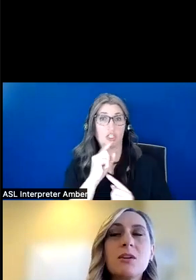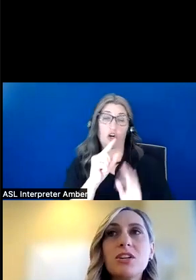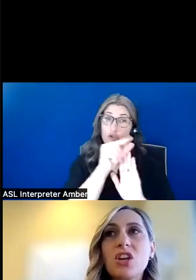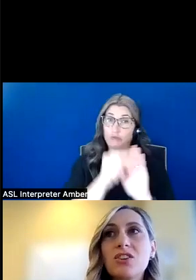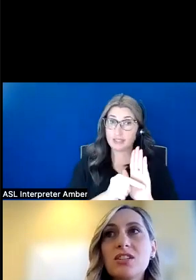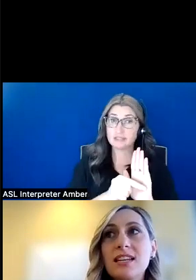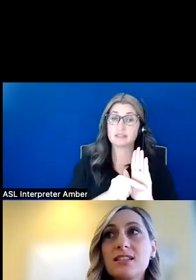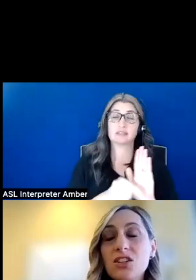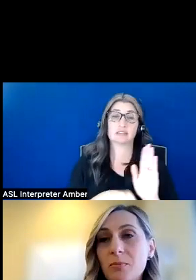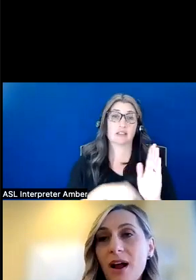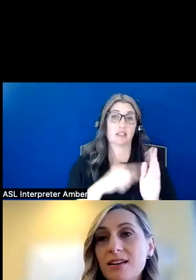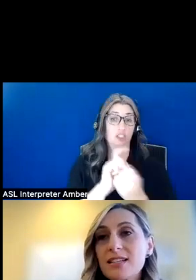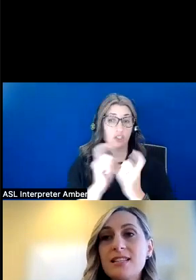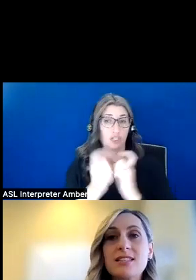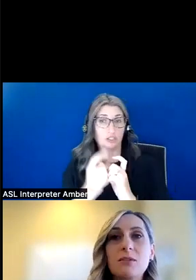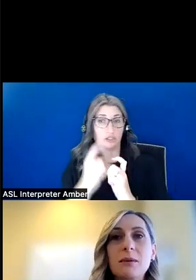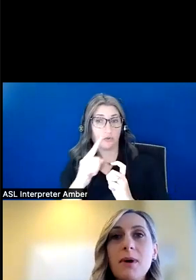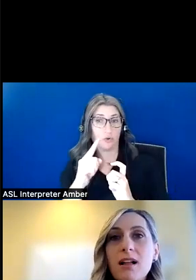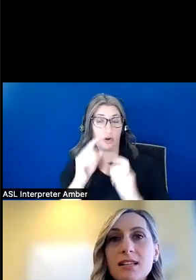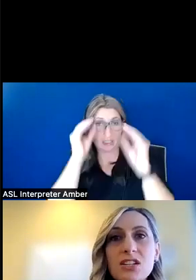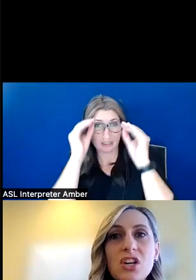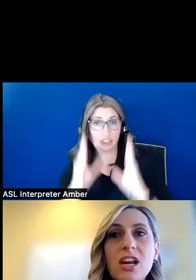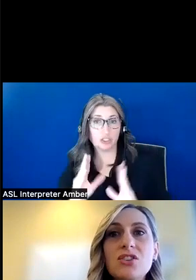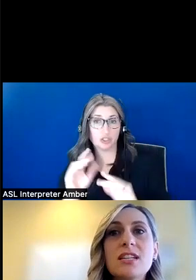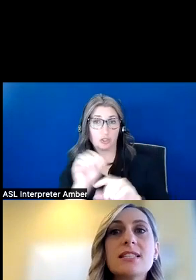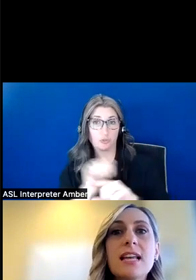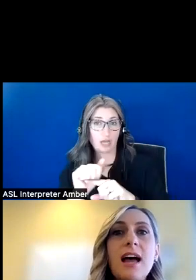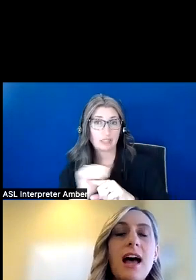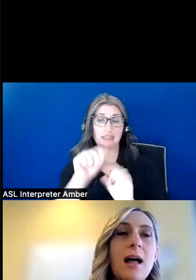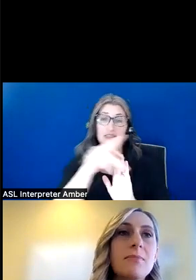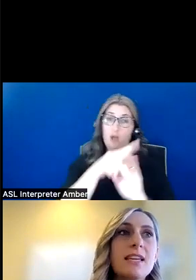These could be changes in teacher practice. These could be policy changes.